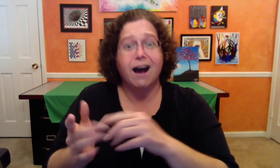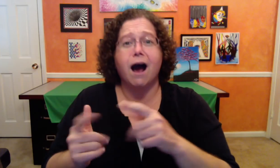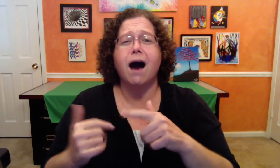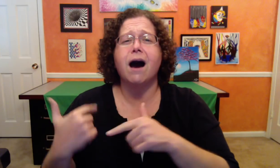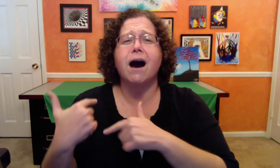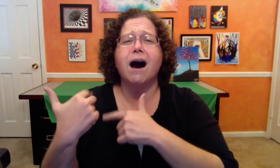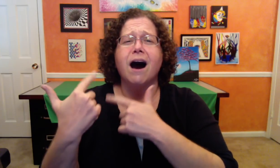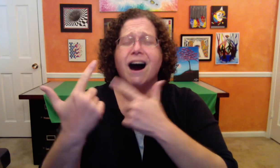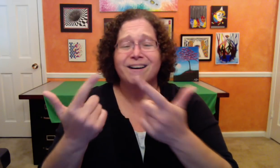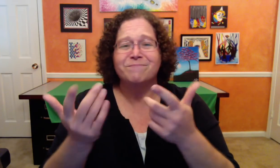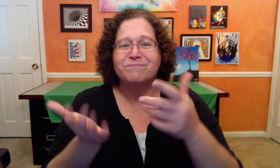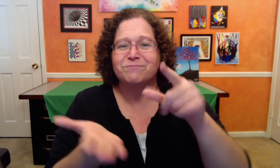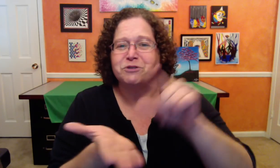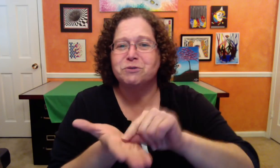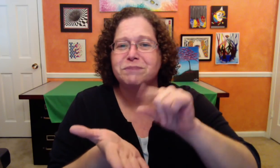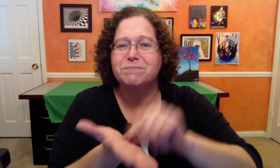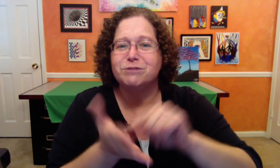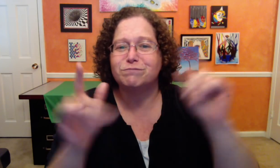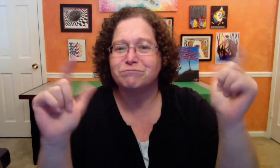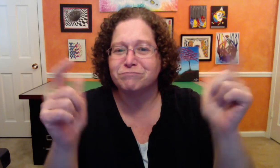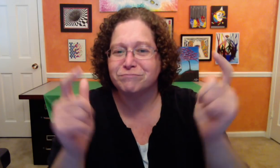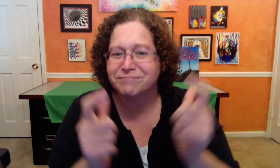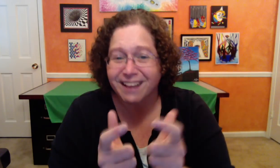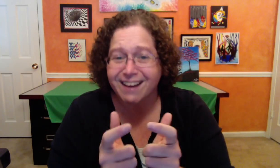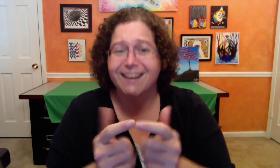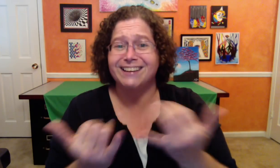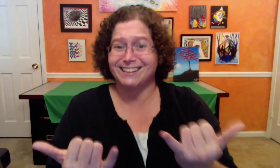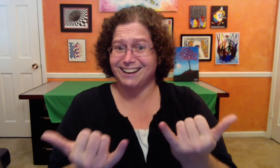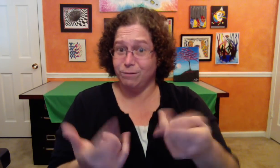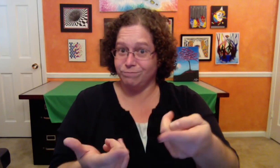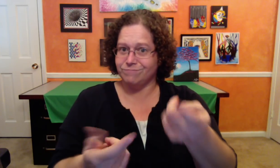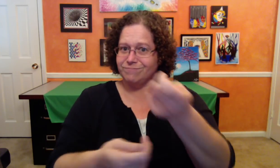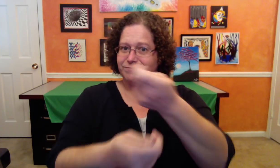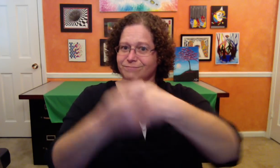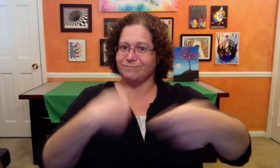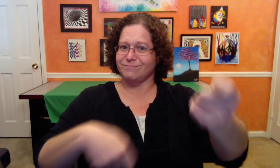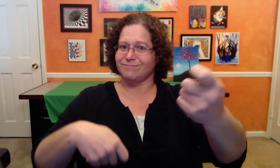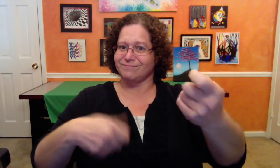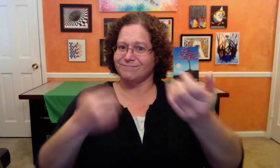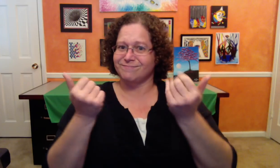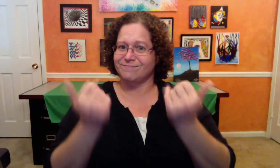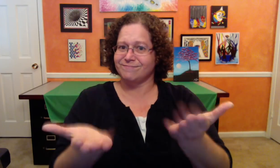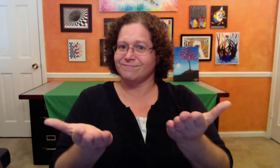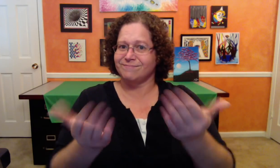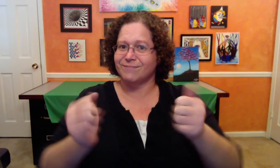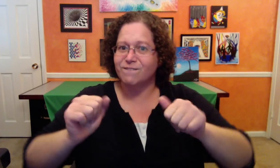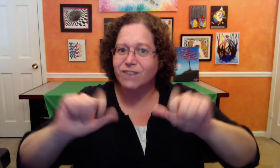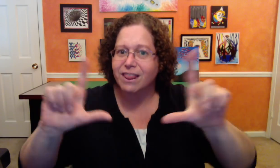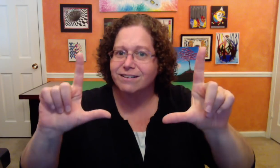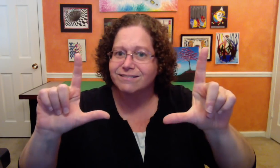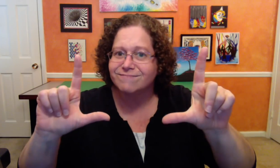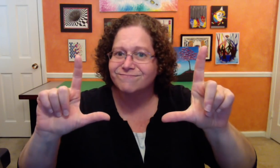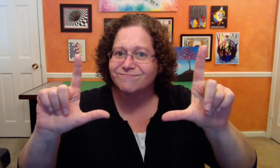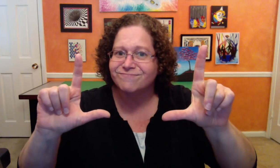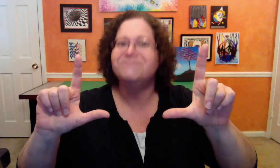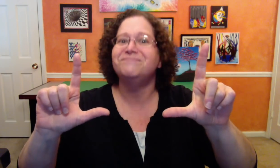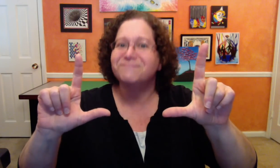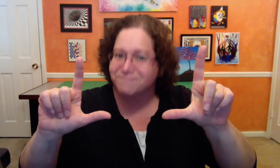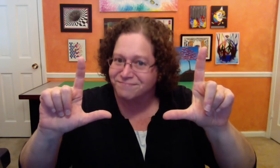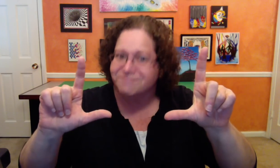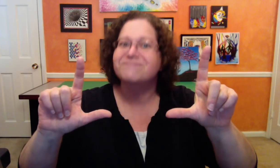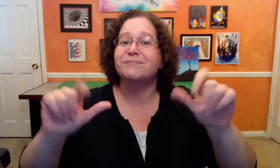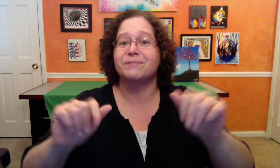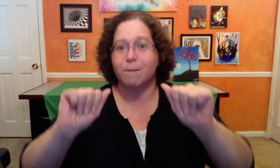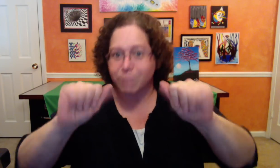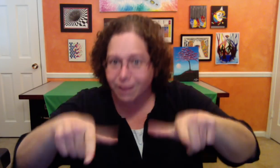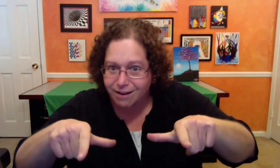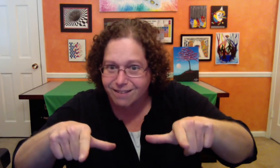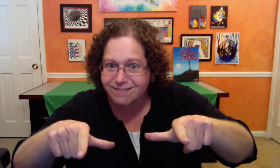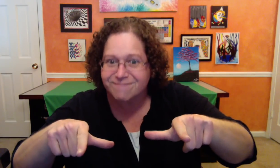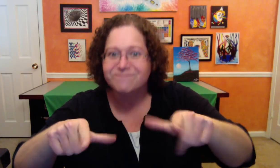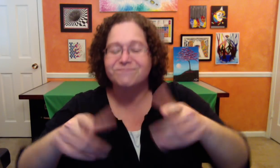Until now, the number of newspapers had declined, and replaced with this vlog/blog.